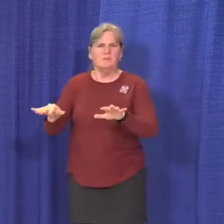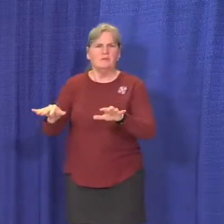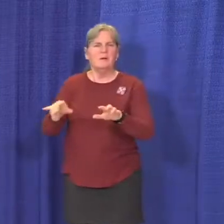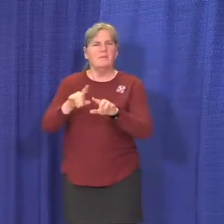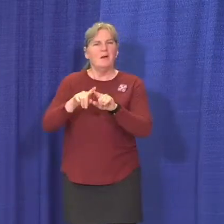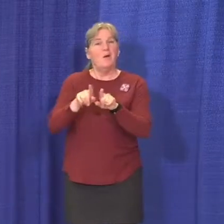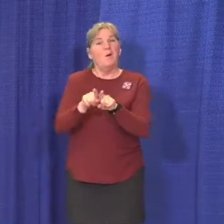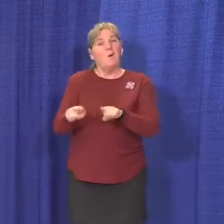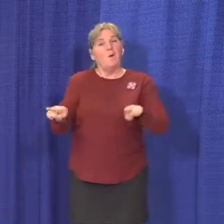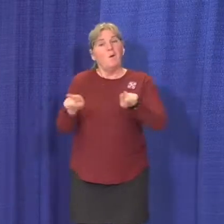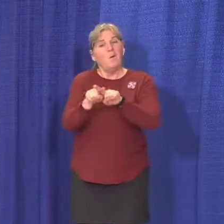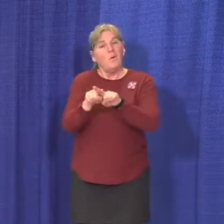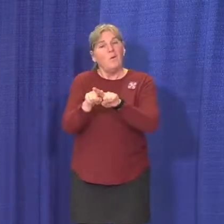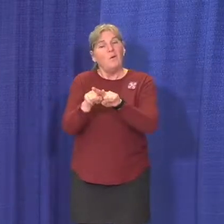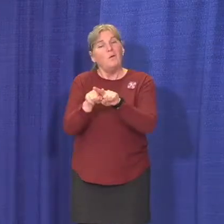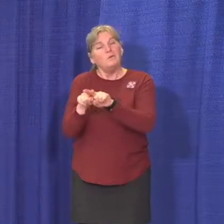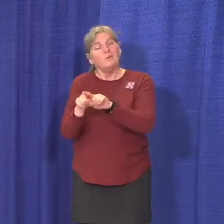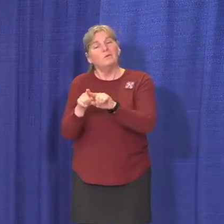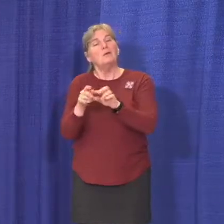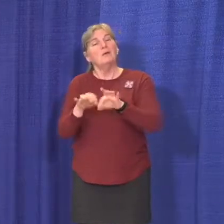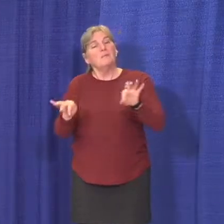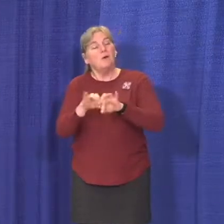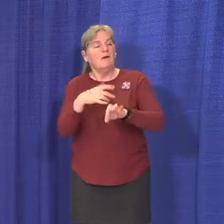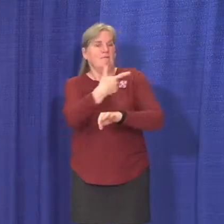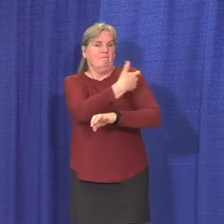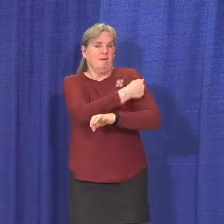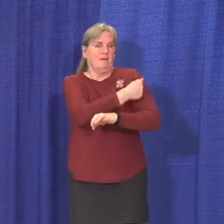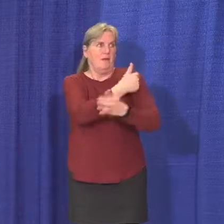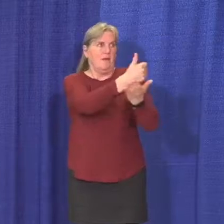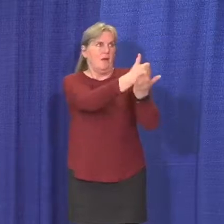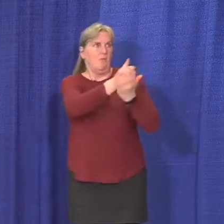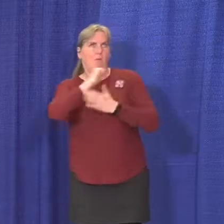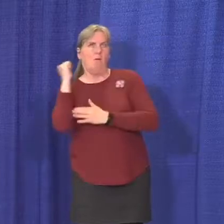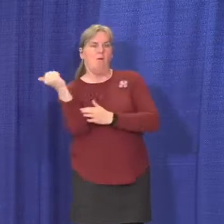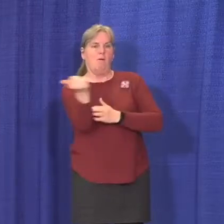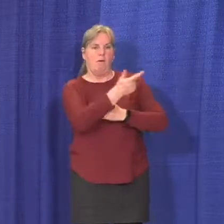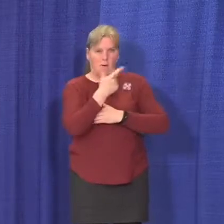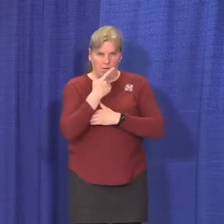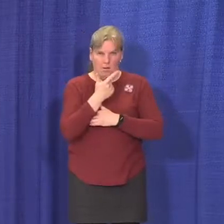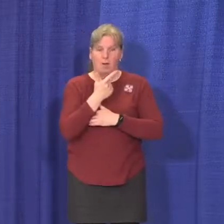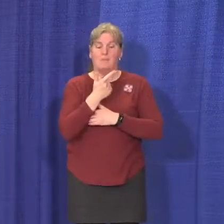spread of COVID-19 but getting vaccinated will help us all and